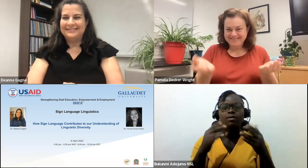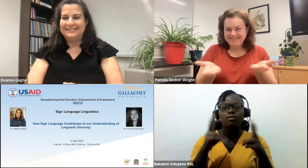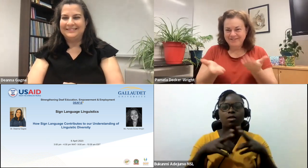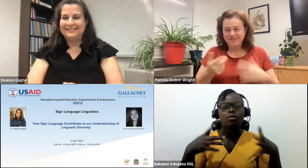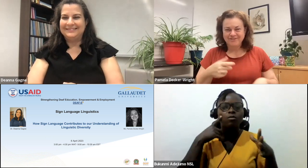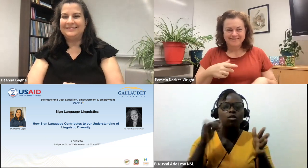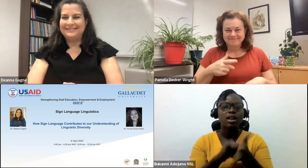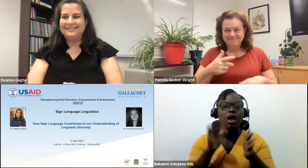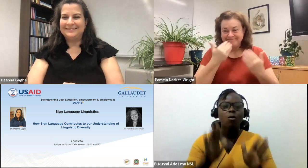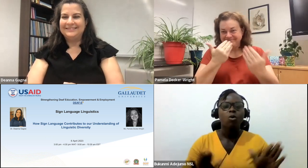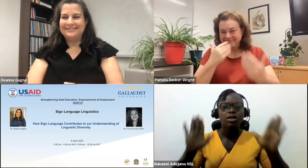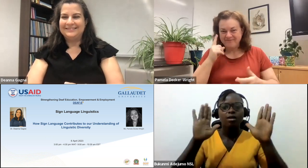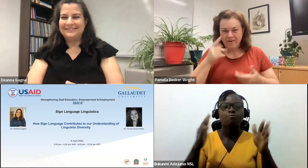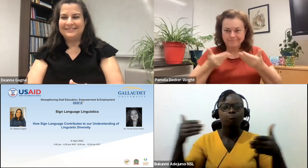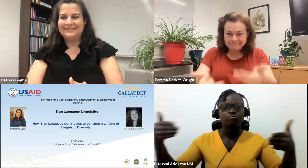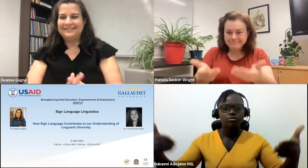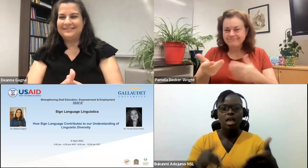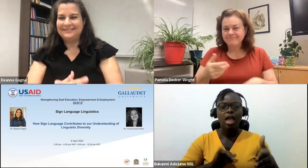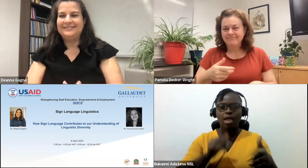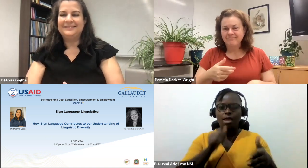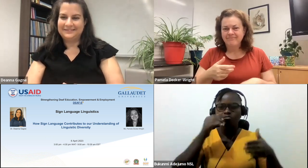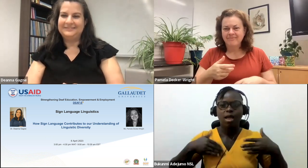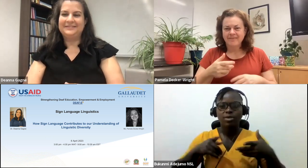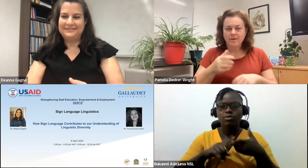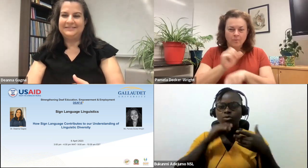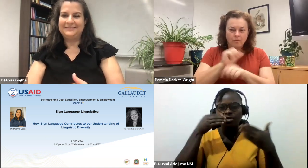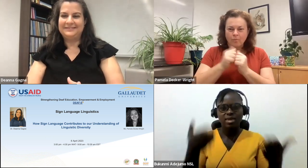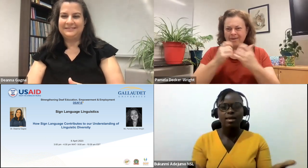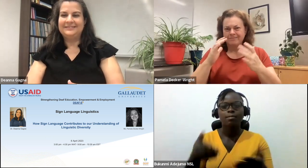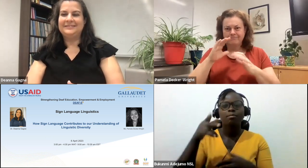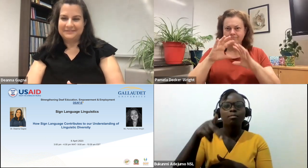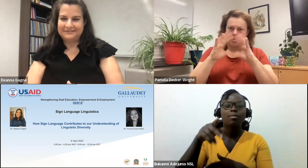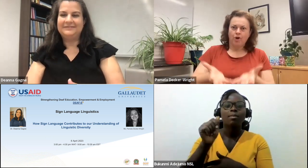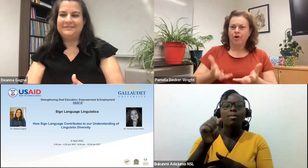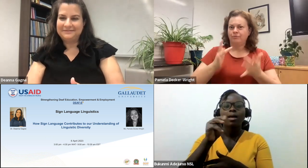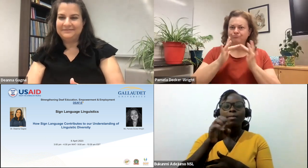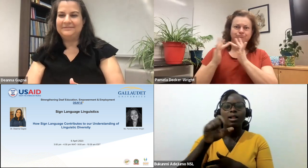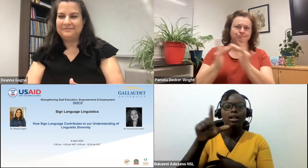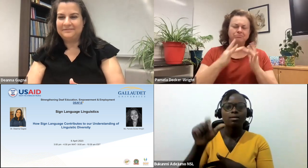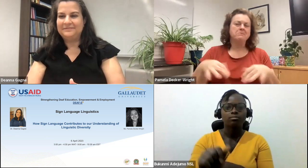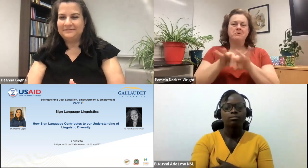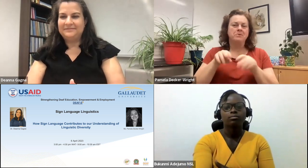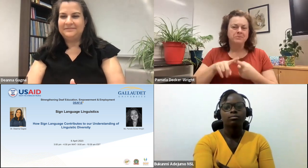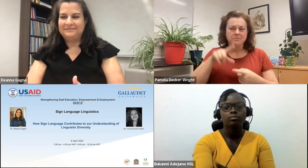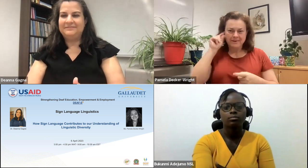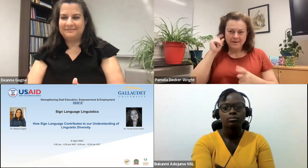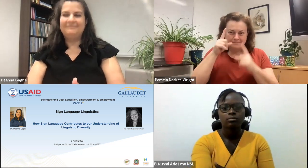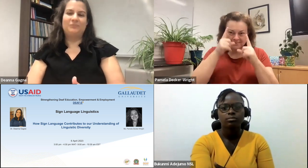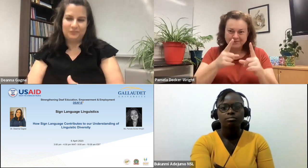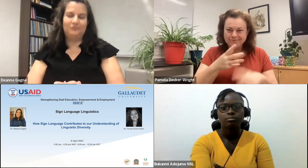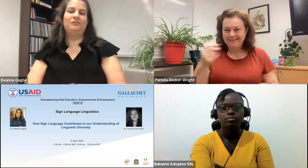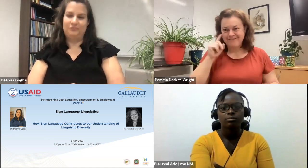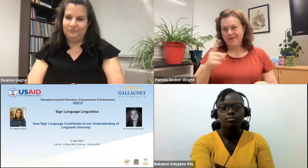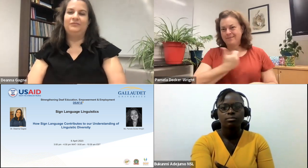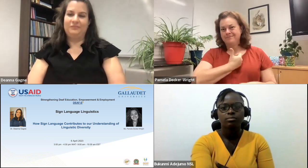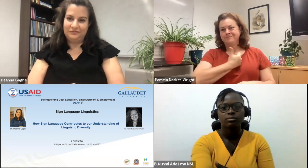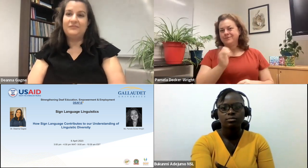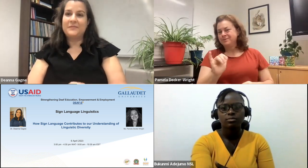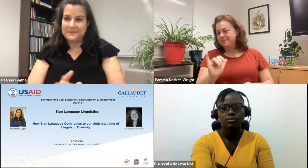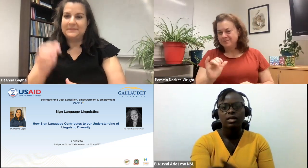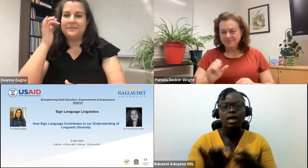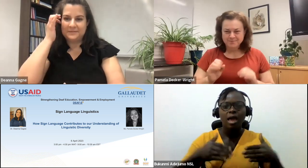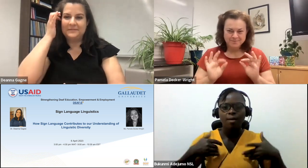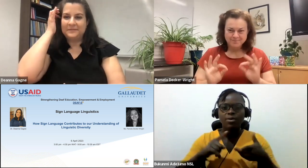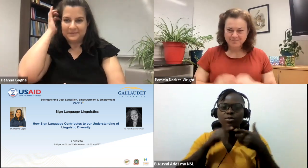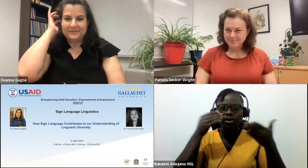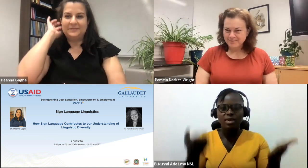Yes, I'm thrilled to be here as well. And thank you. Thank you for the invitation. It's great to work on this kind of level global letter rule. So just to to be here as well.